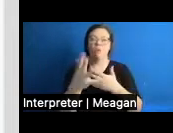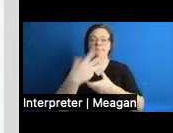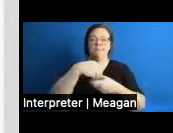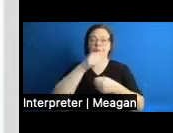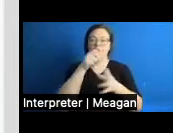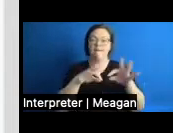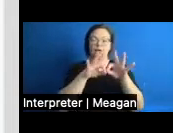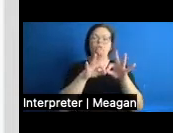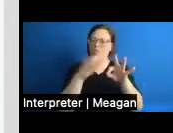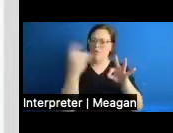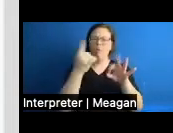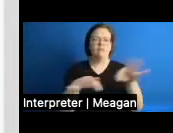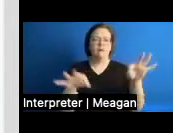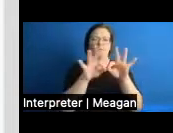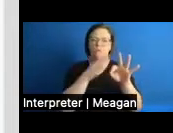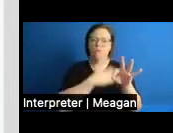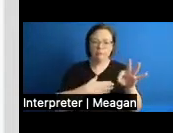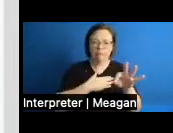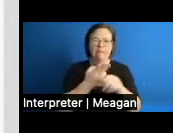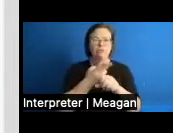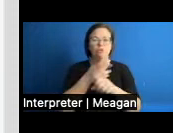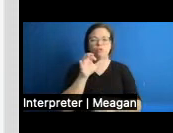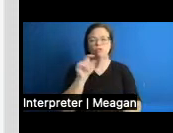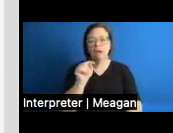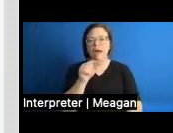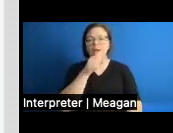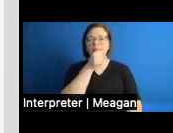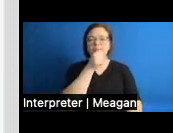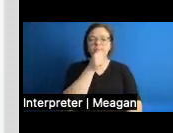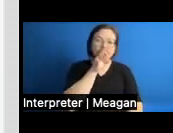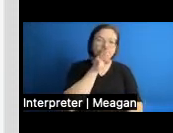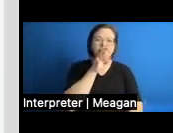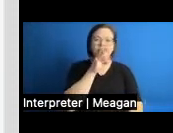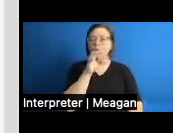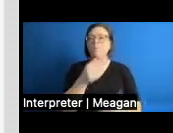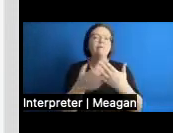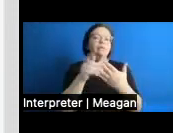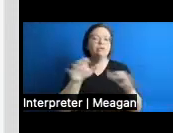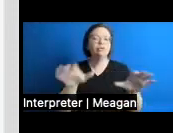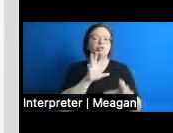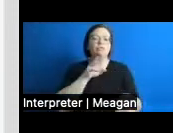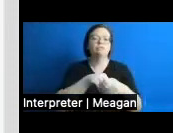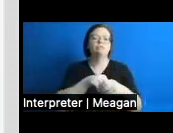feel free to use the chat or the microphone or however you need to contribute because I